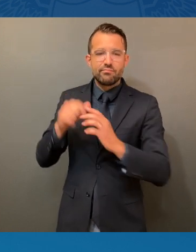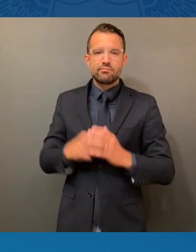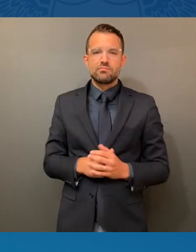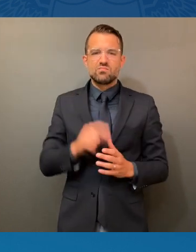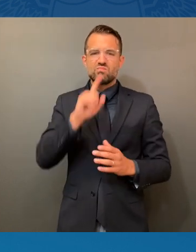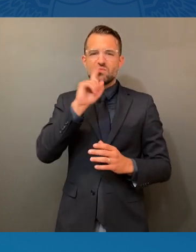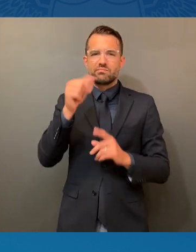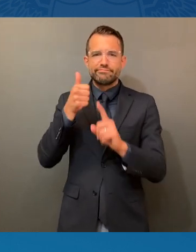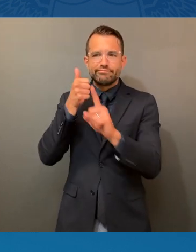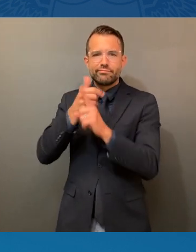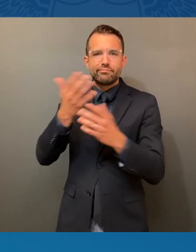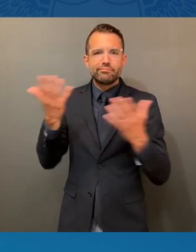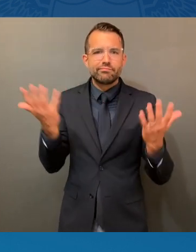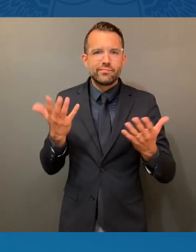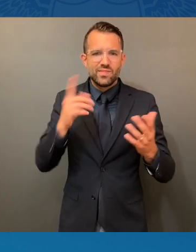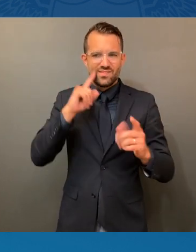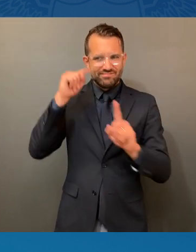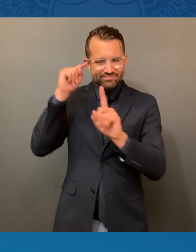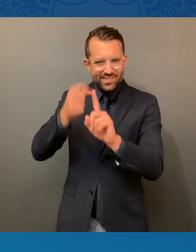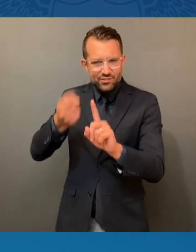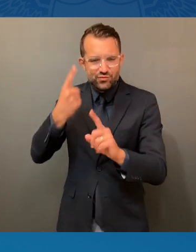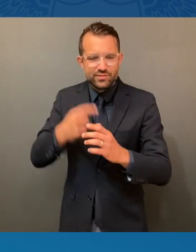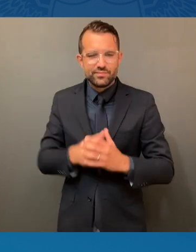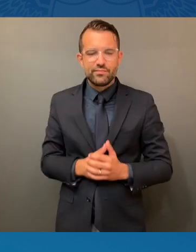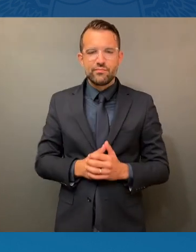is not everybody starts out on the same base.